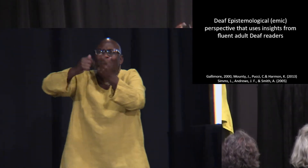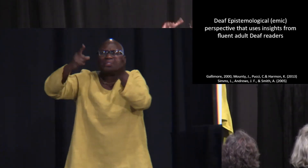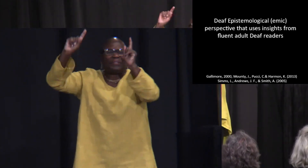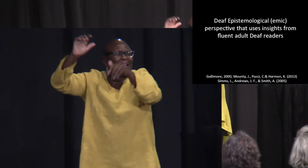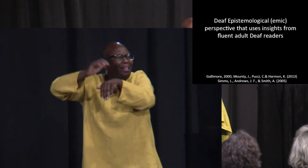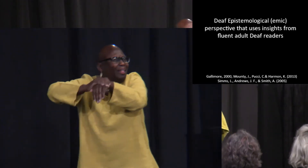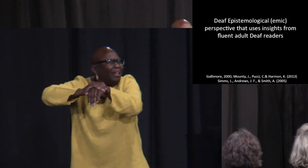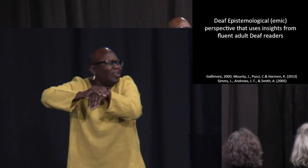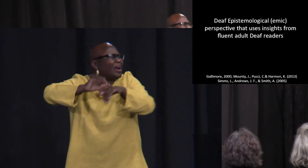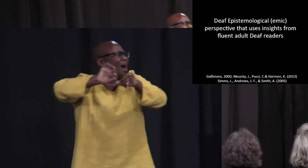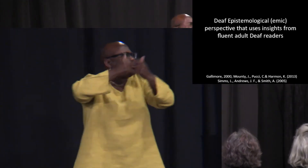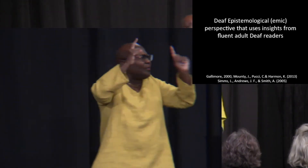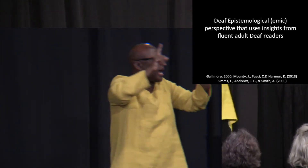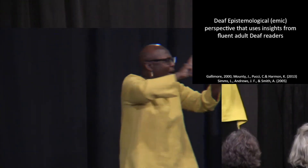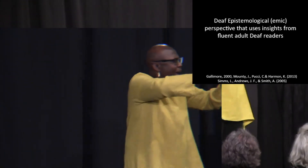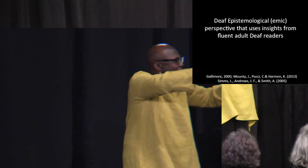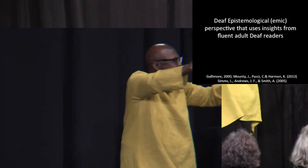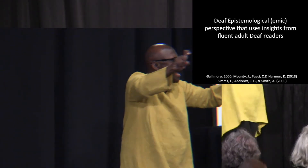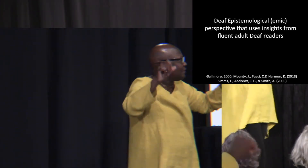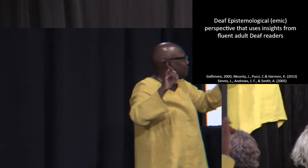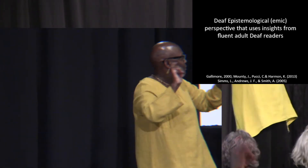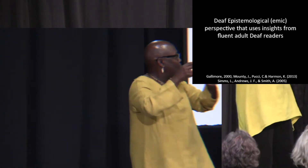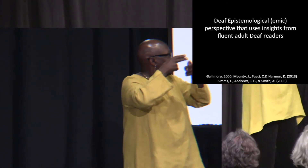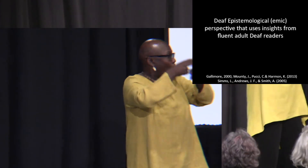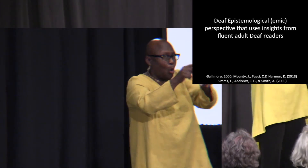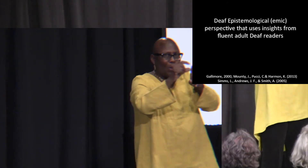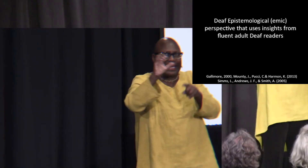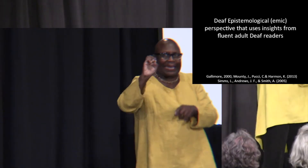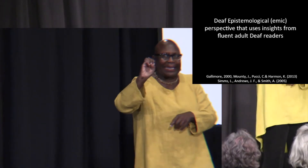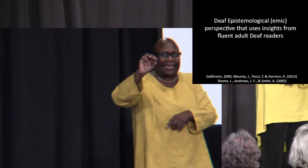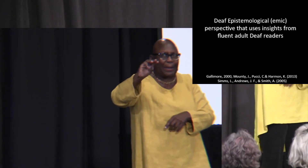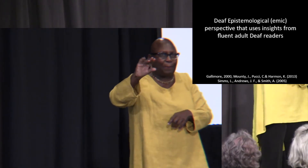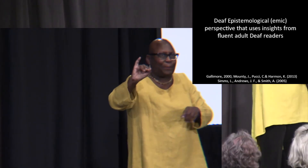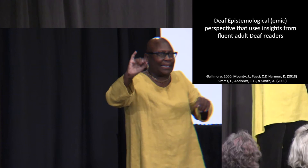insisted on teaching reading to our students.